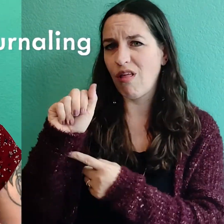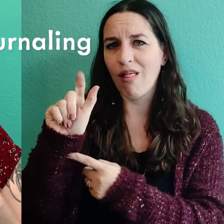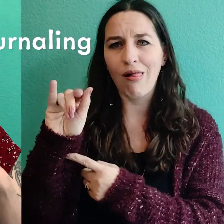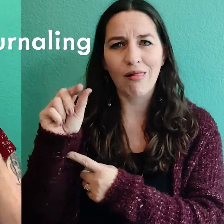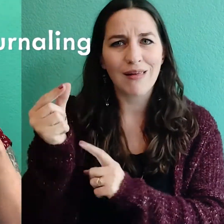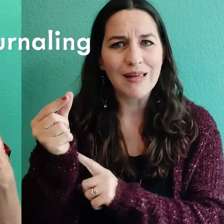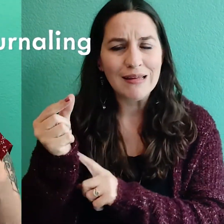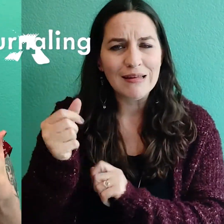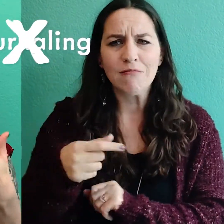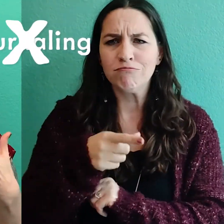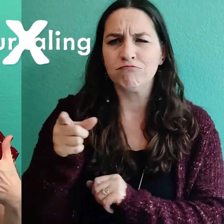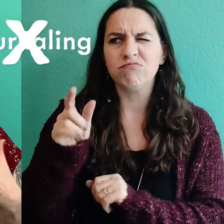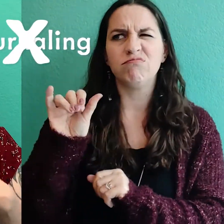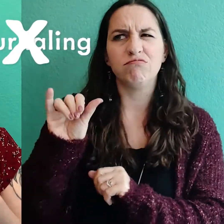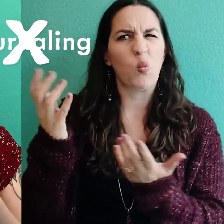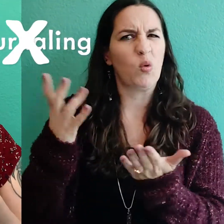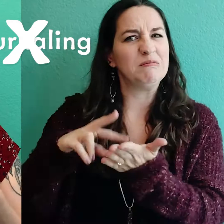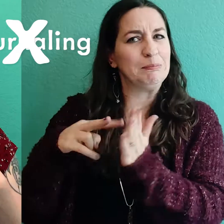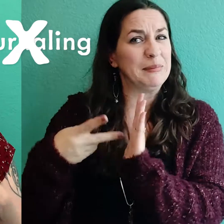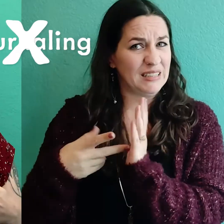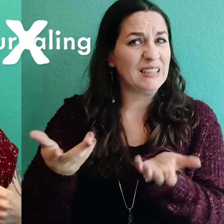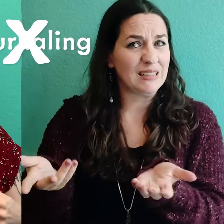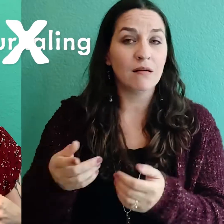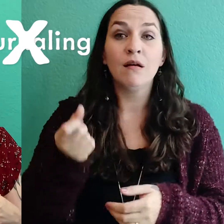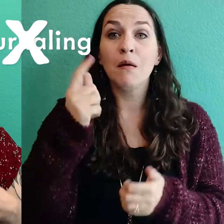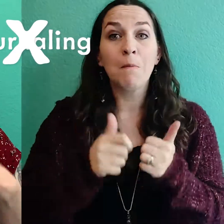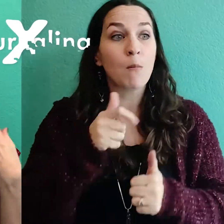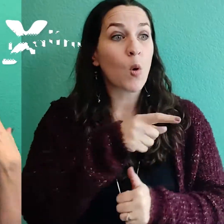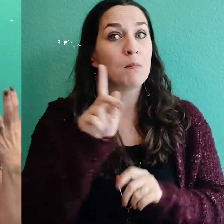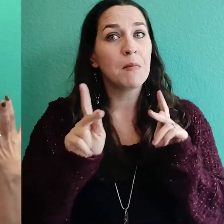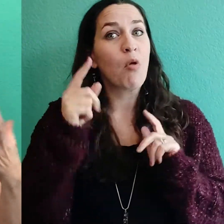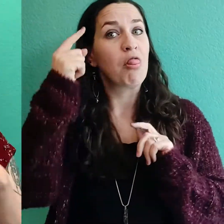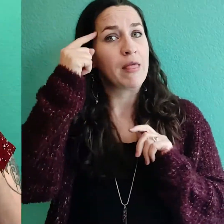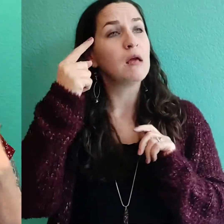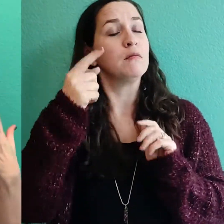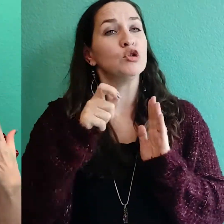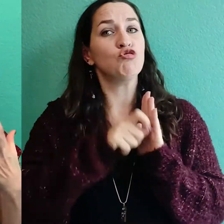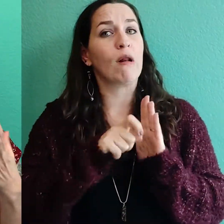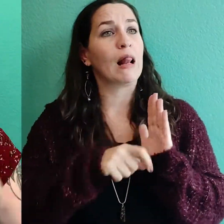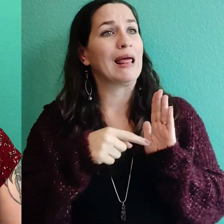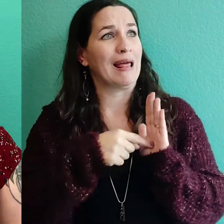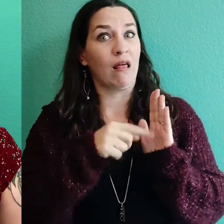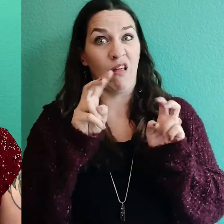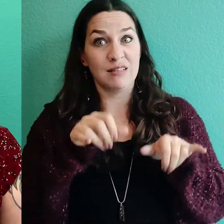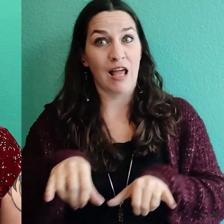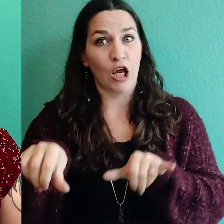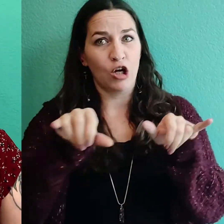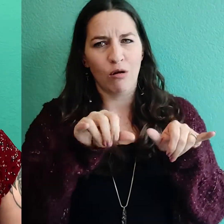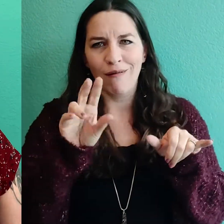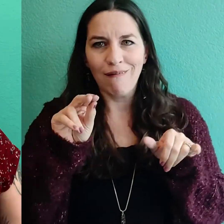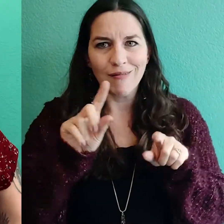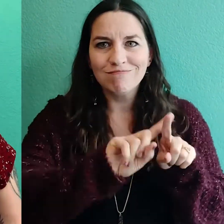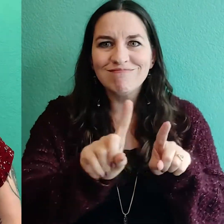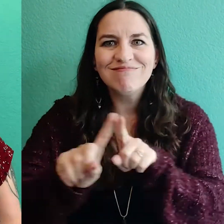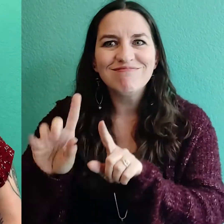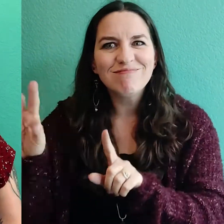and I want to reframe it a little bit. You may have an idea or a definition of what journaling is that is different from other